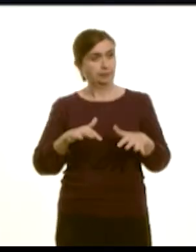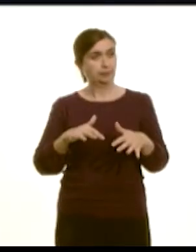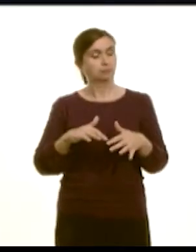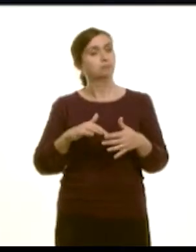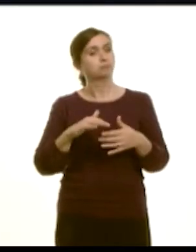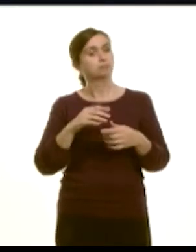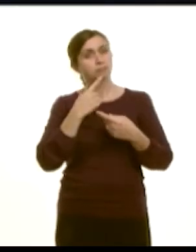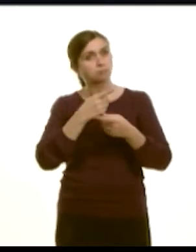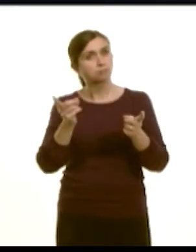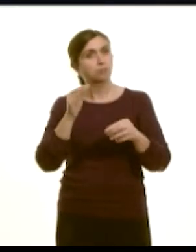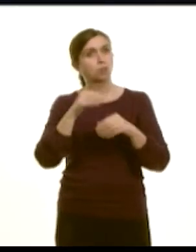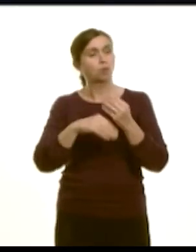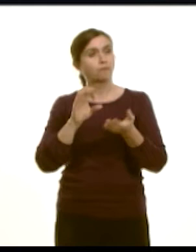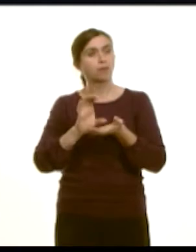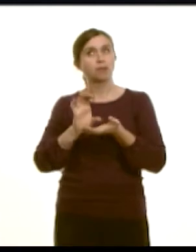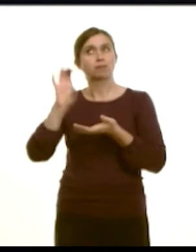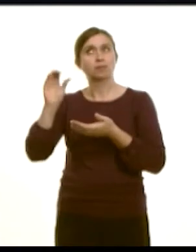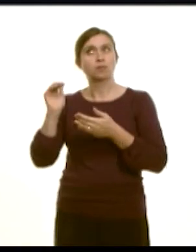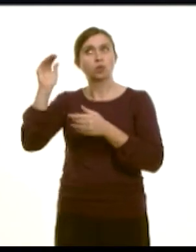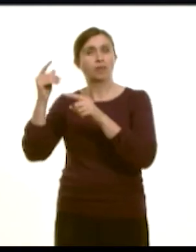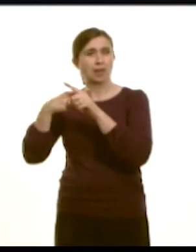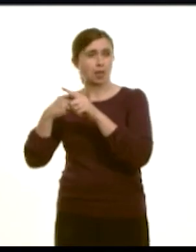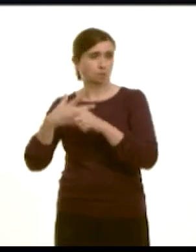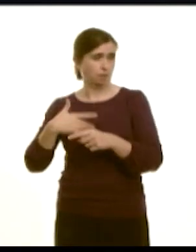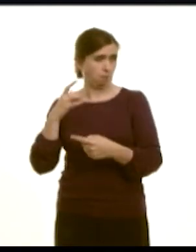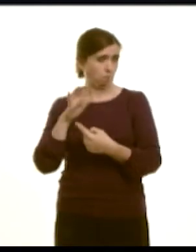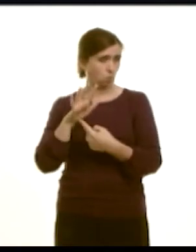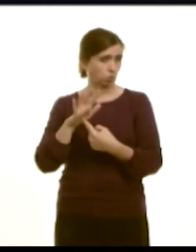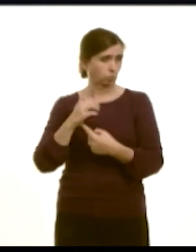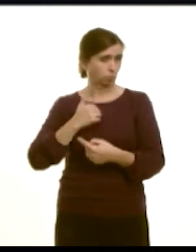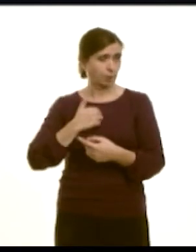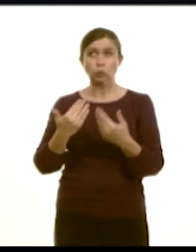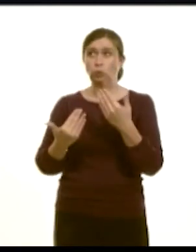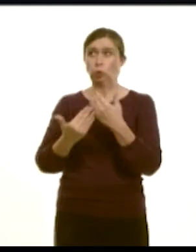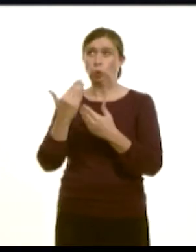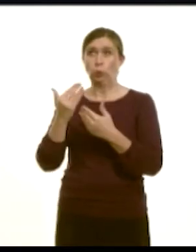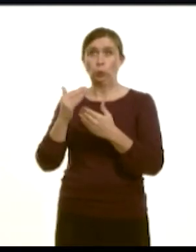the economy of the north of England crucially important to the new infrastructure of north Wales?